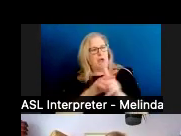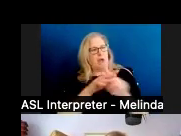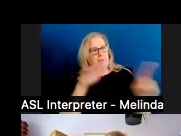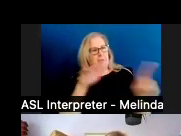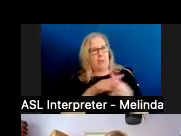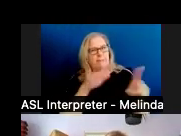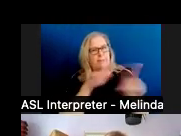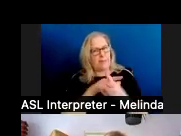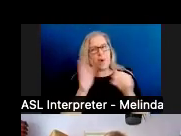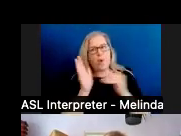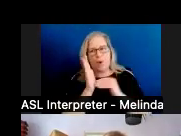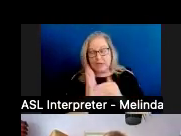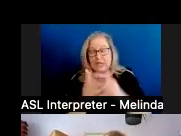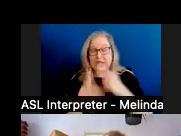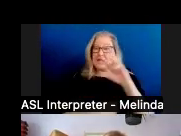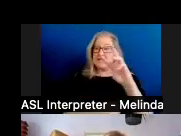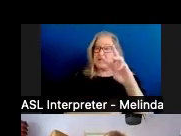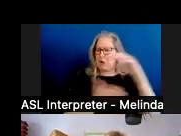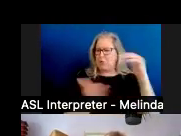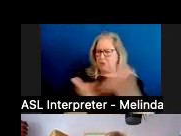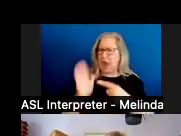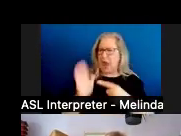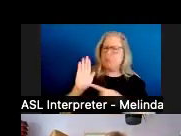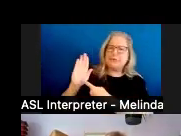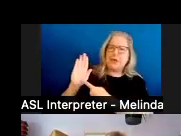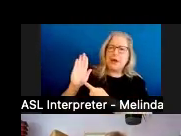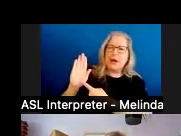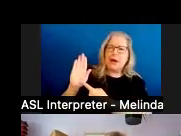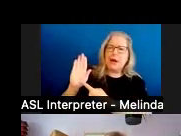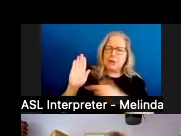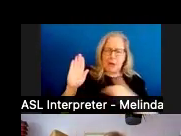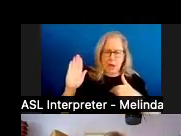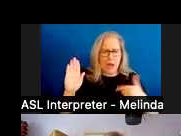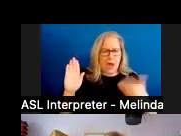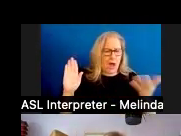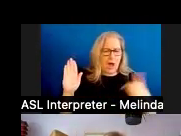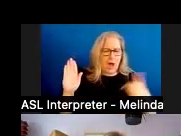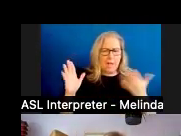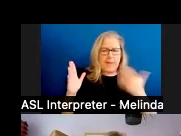It says $600,000, but I have a third party. I even may have more than one,